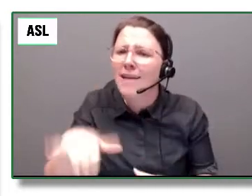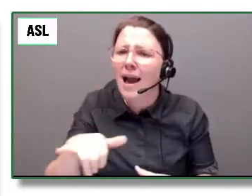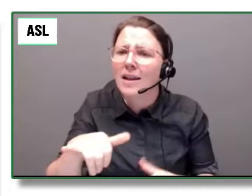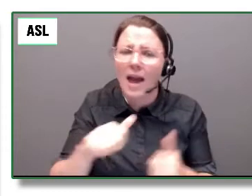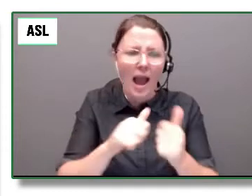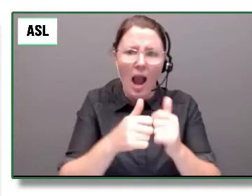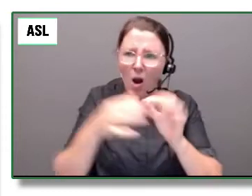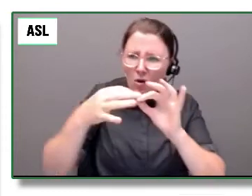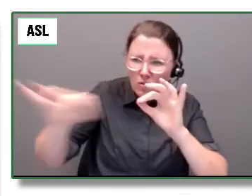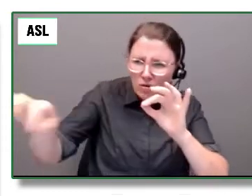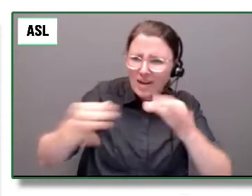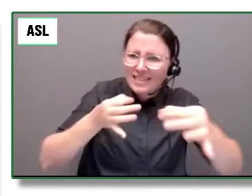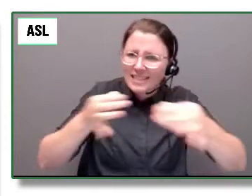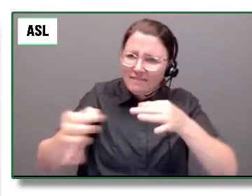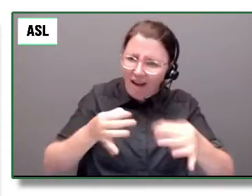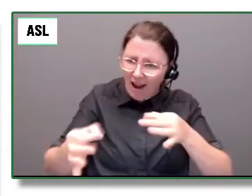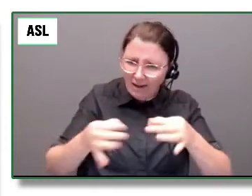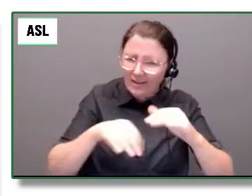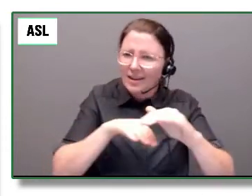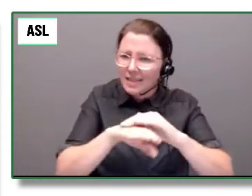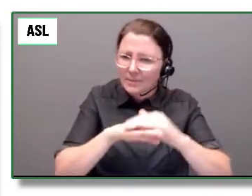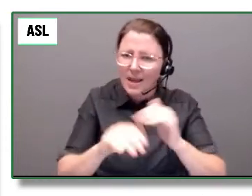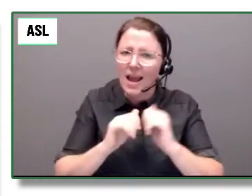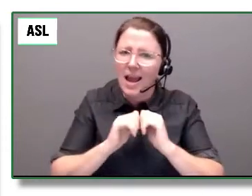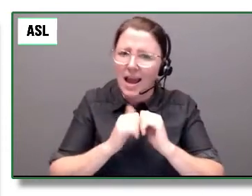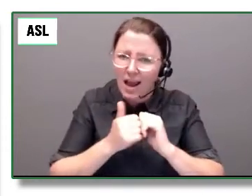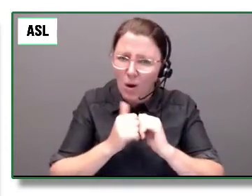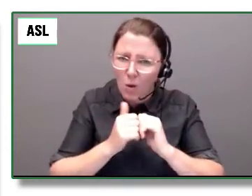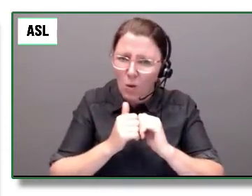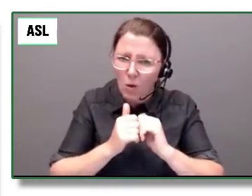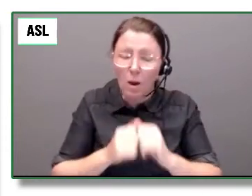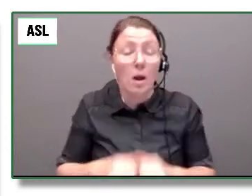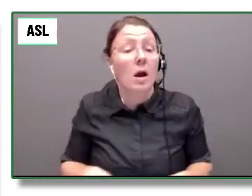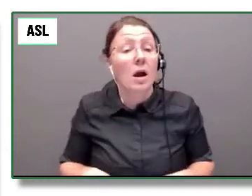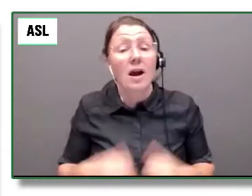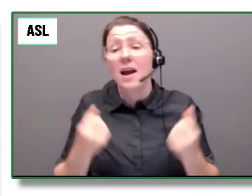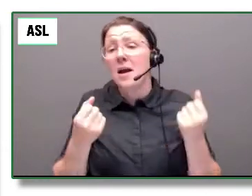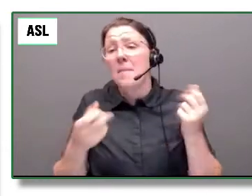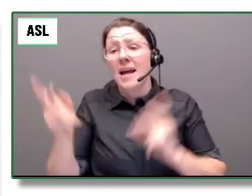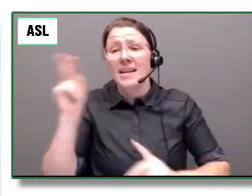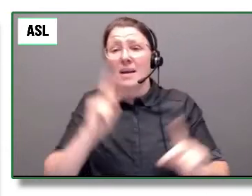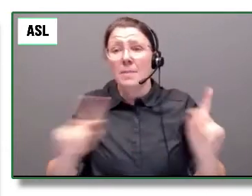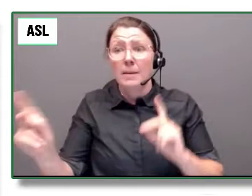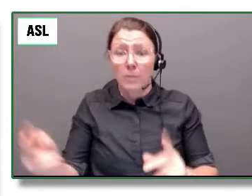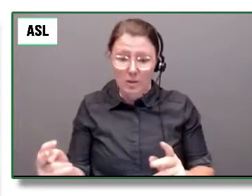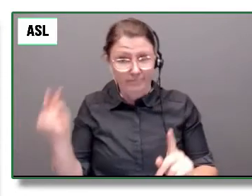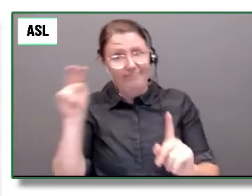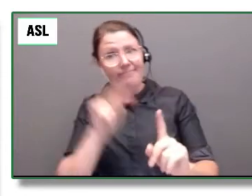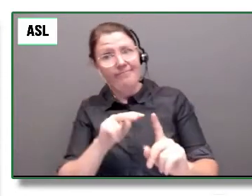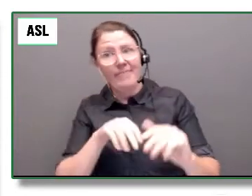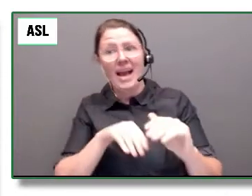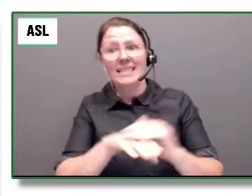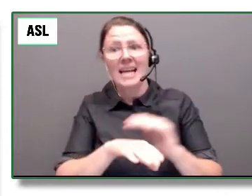In many ways, you know, people still see accessibility as an afterthought. They